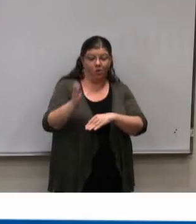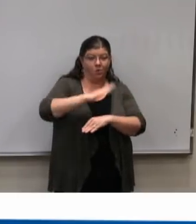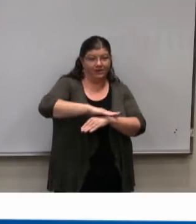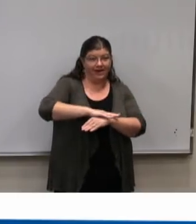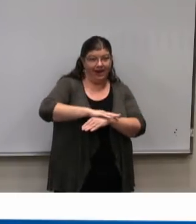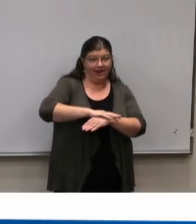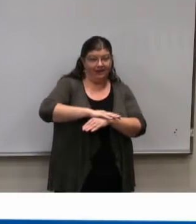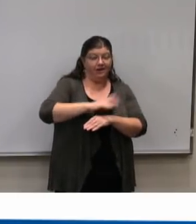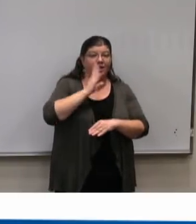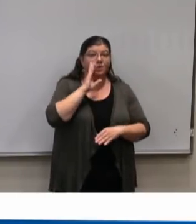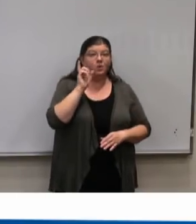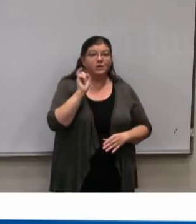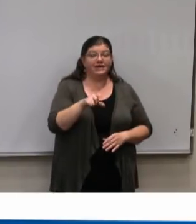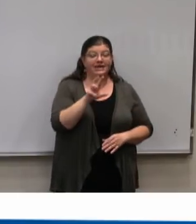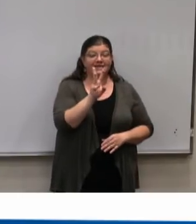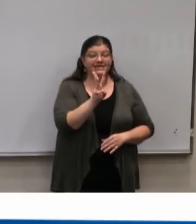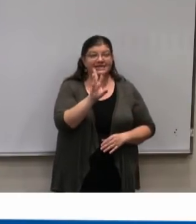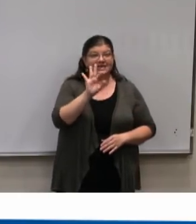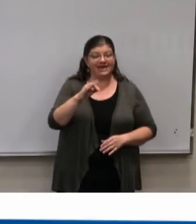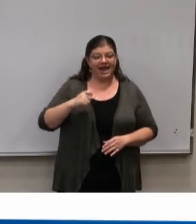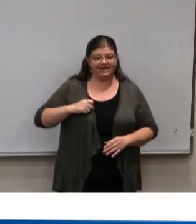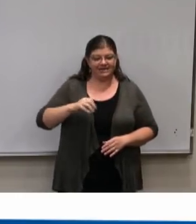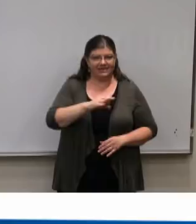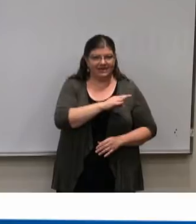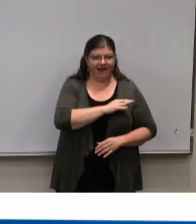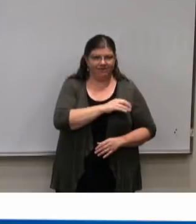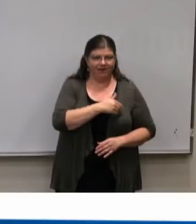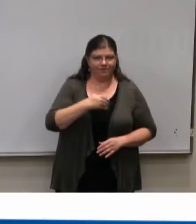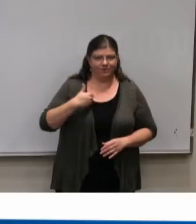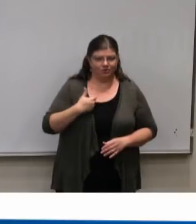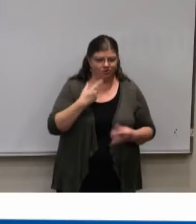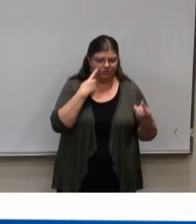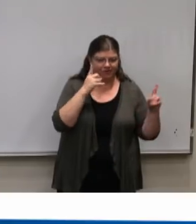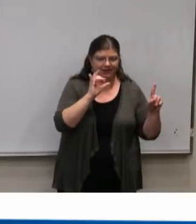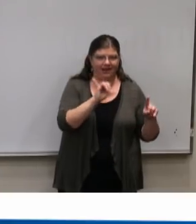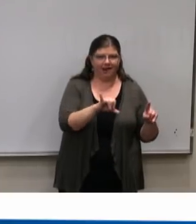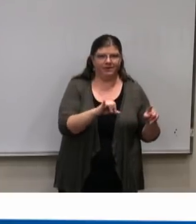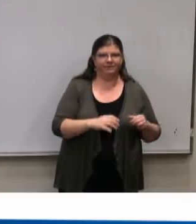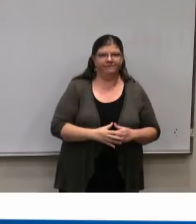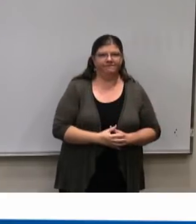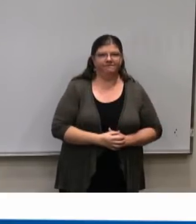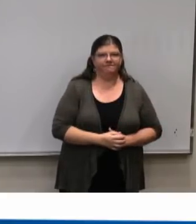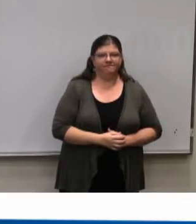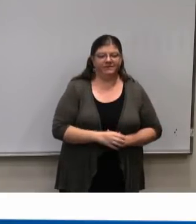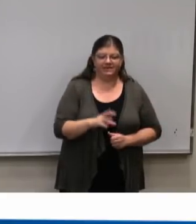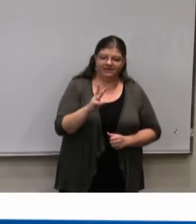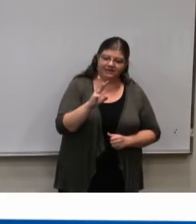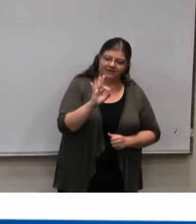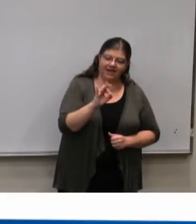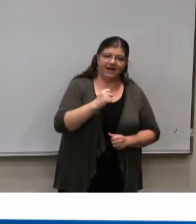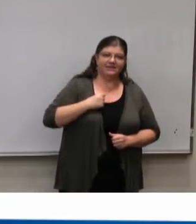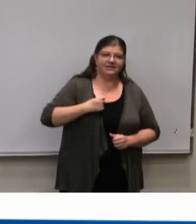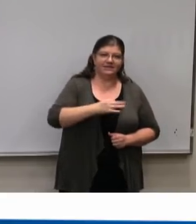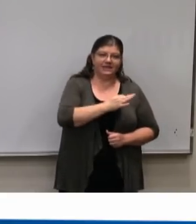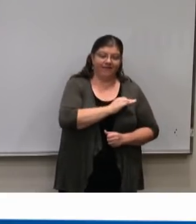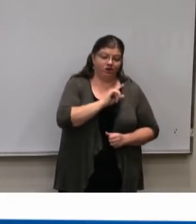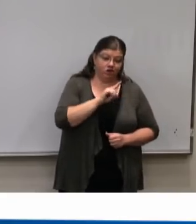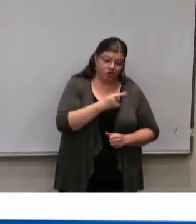we would need 69 staff members to make this happen, okay. Sixty-nine staff members just to make it happen.